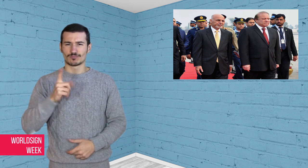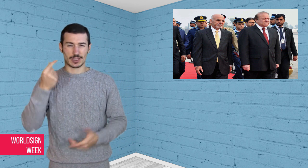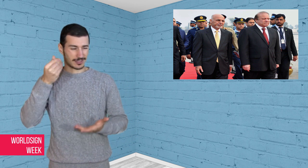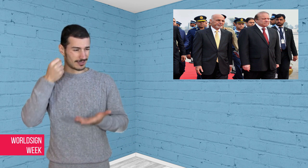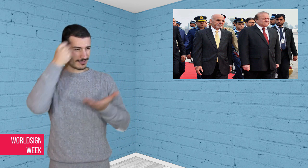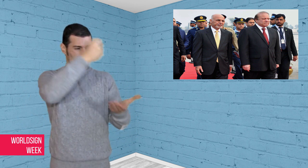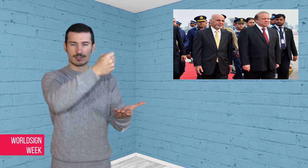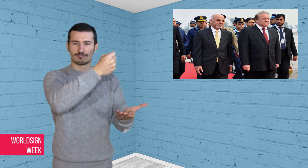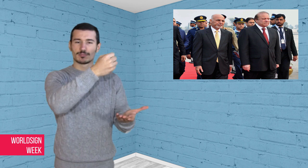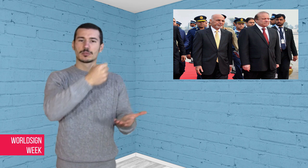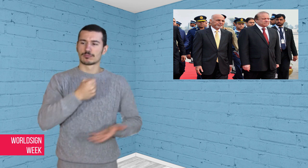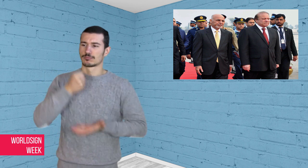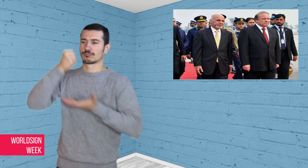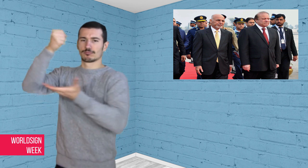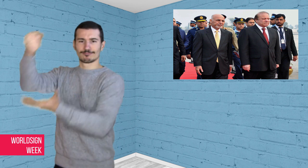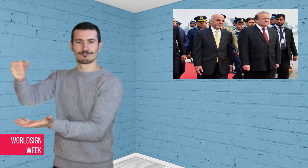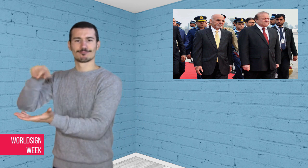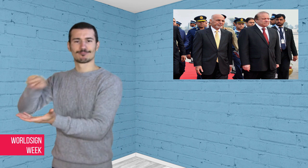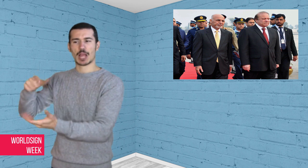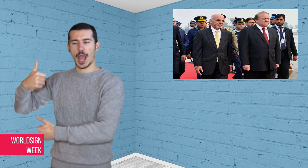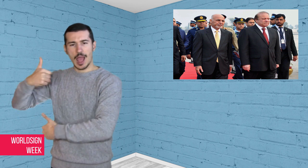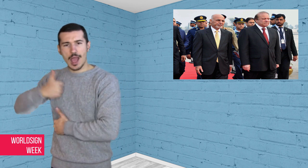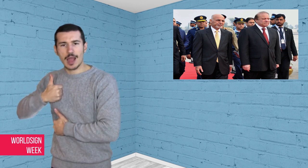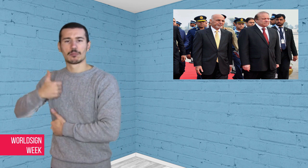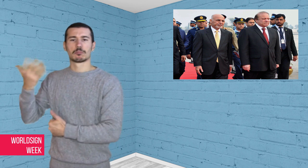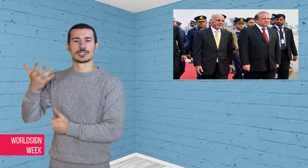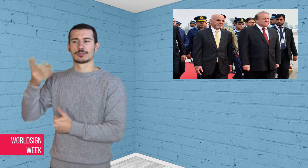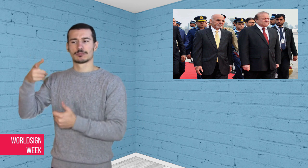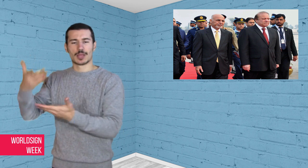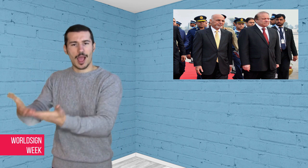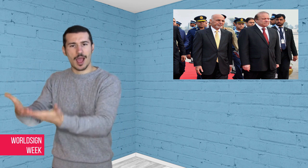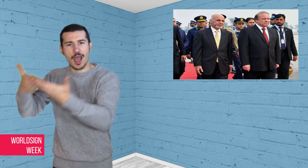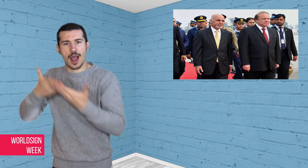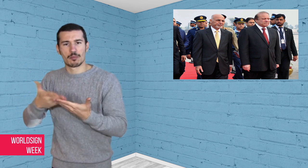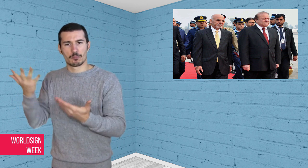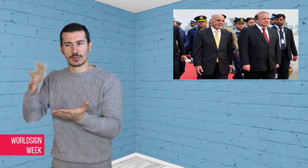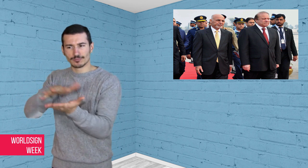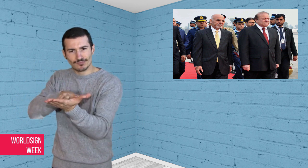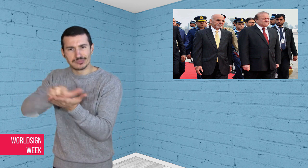Ghani believed the money would be better used